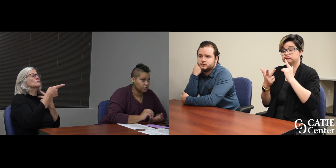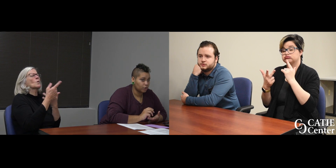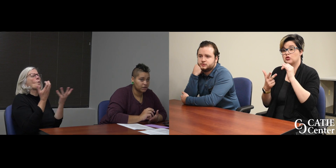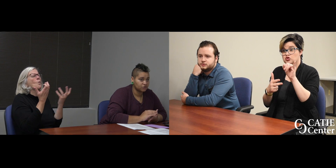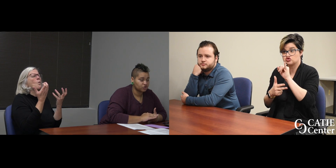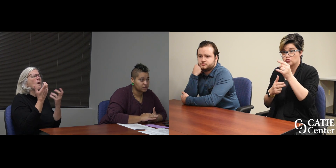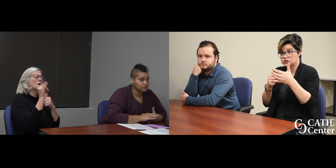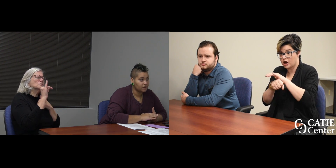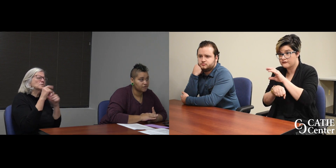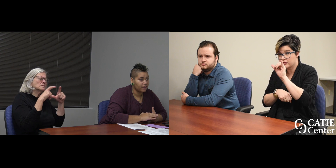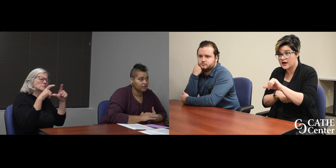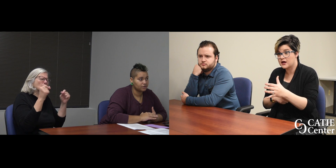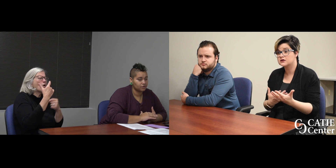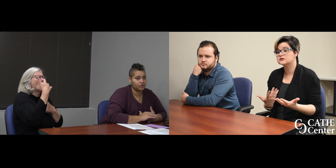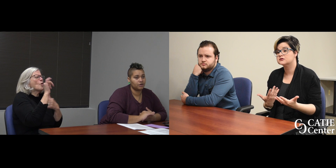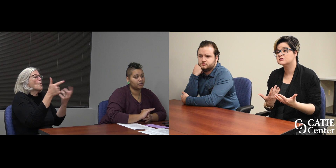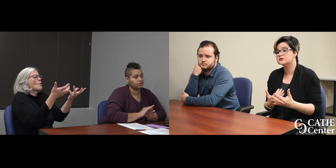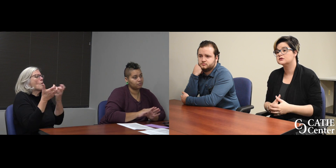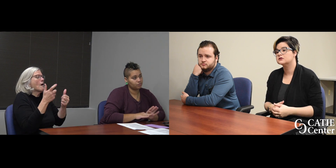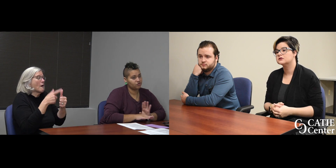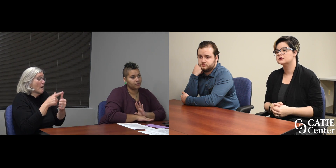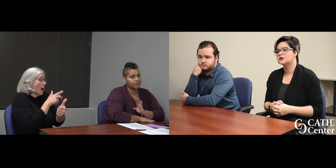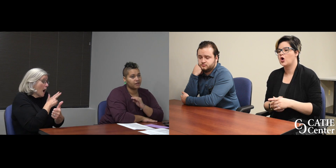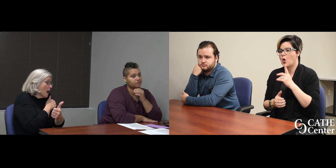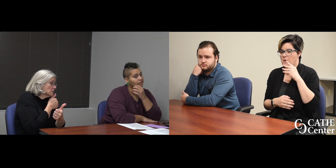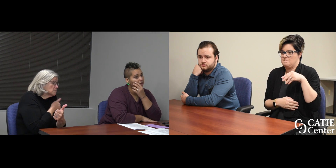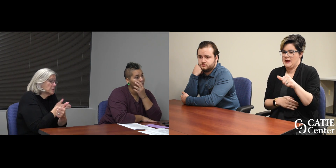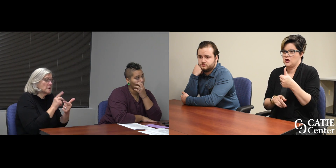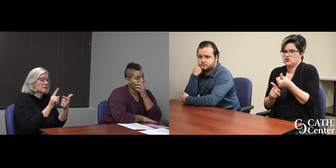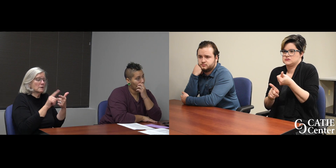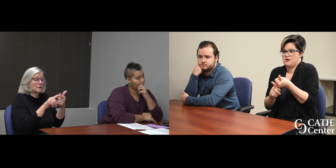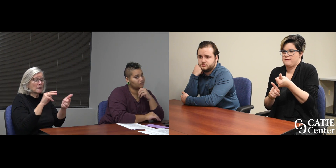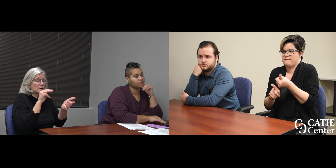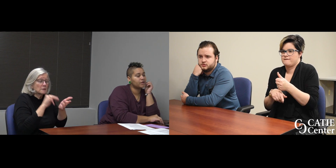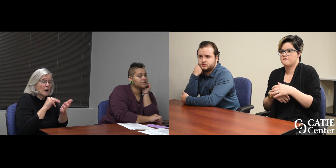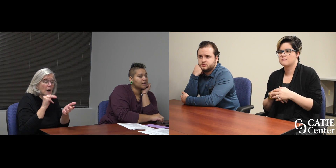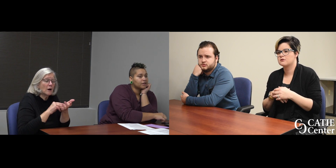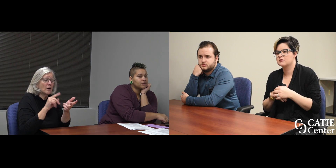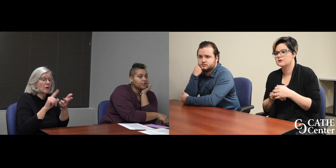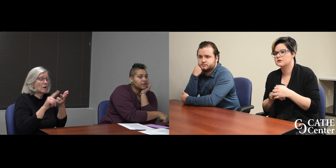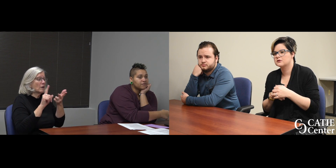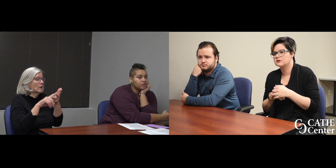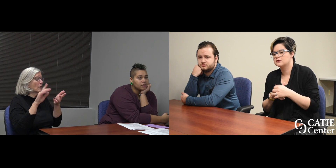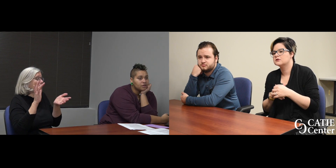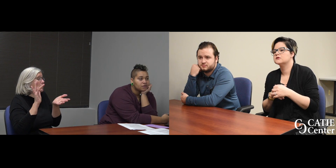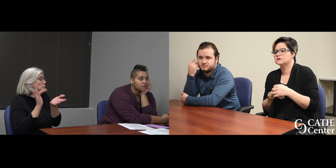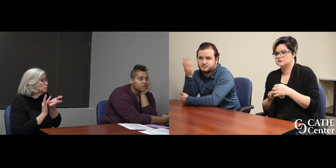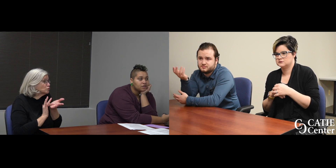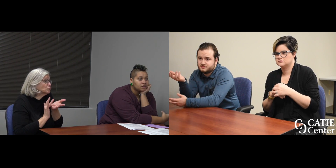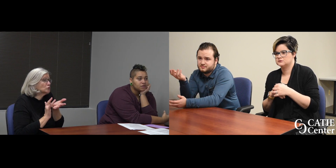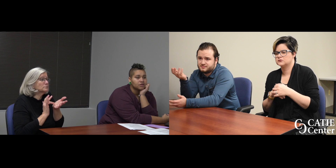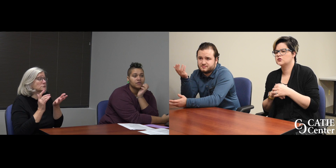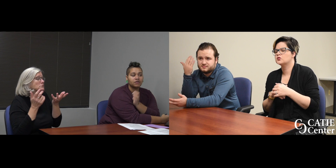are you wanting insurance to cover that or would you be paying for that?